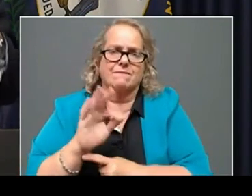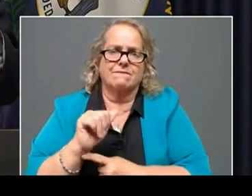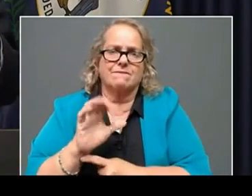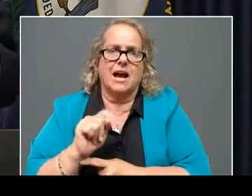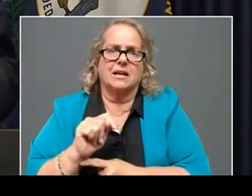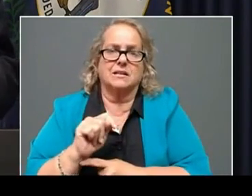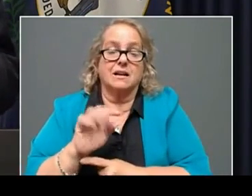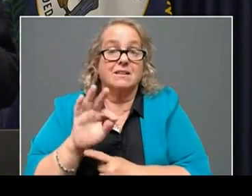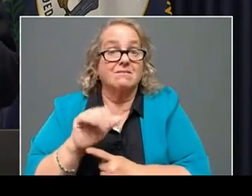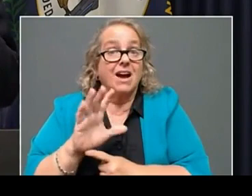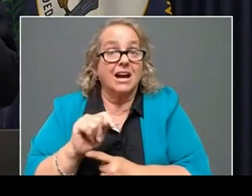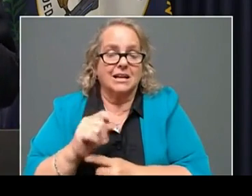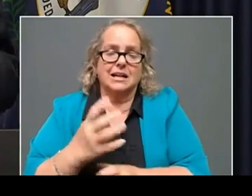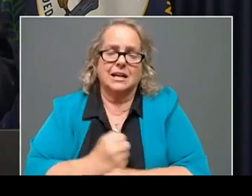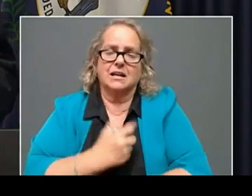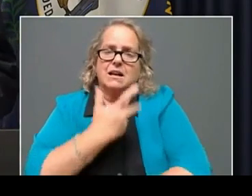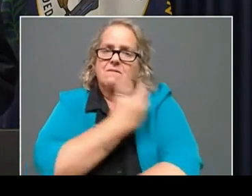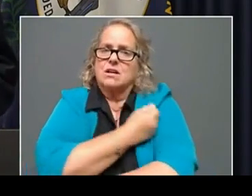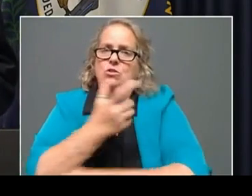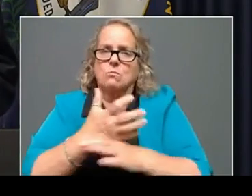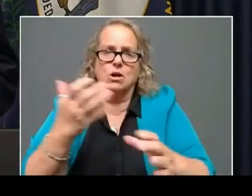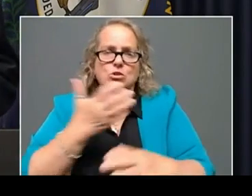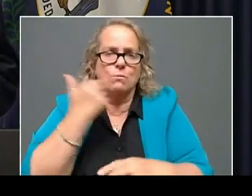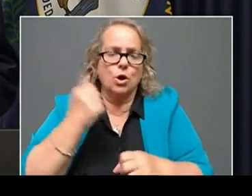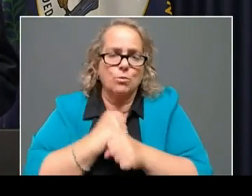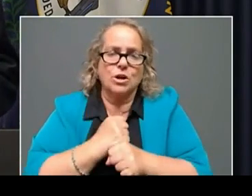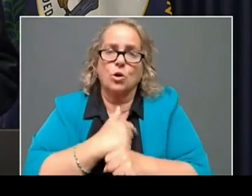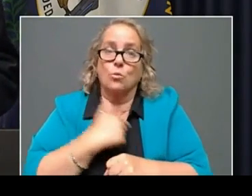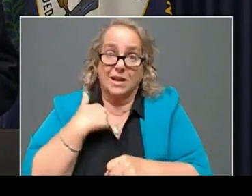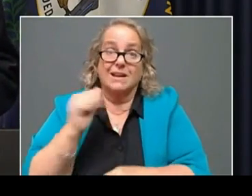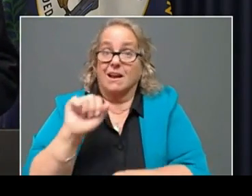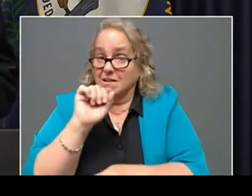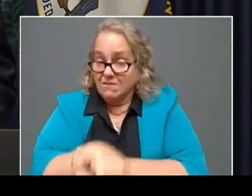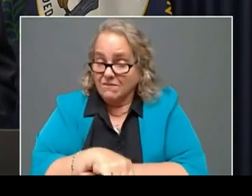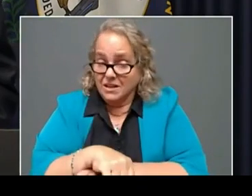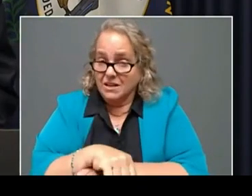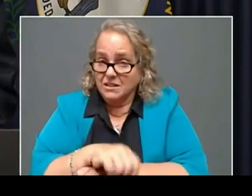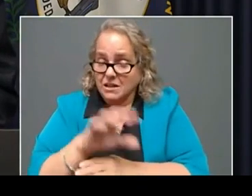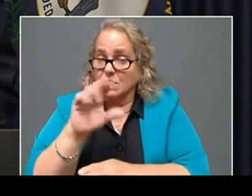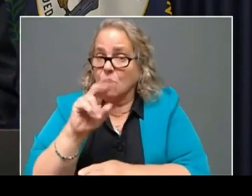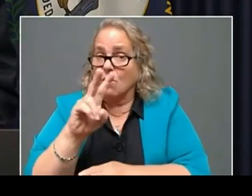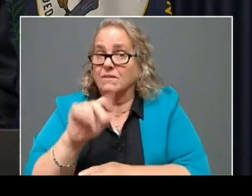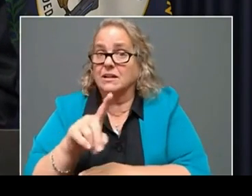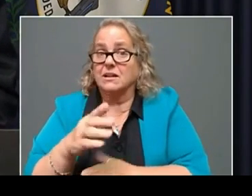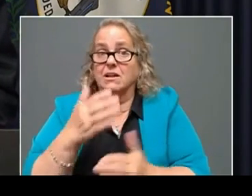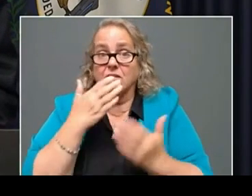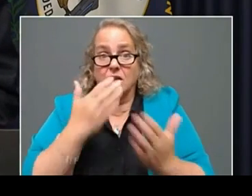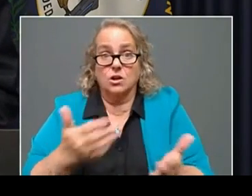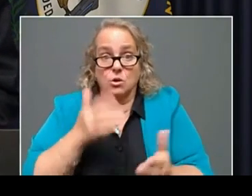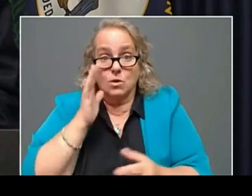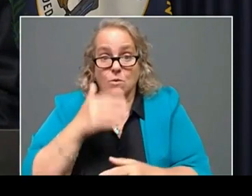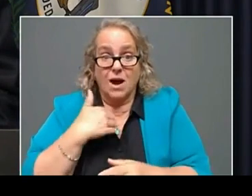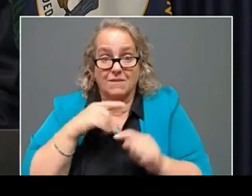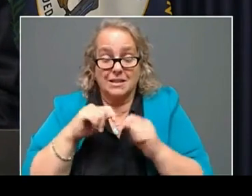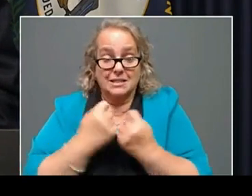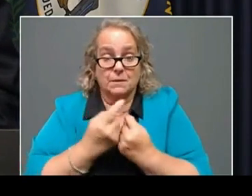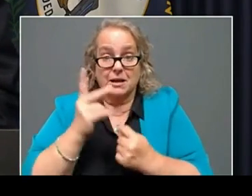You are much better protected and we can defeat Covid. Uh Thank you all. Well, we'll have the team Kentucky update on thursday. A much smaller